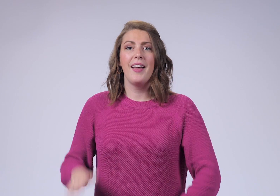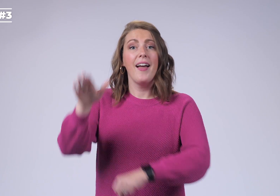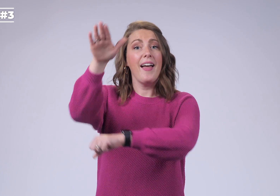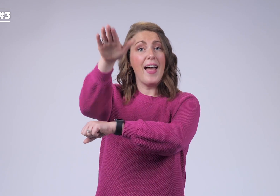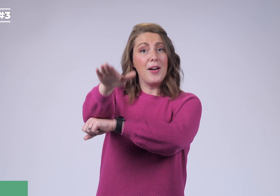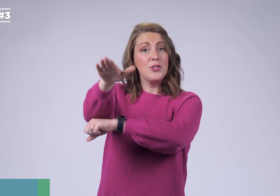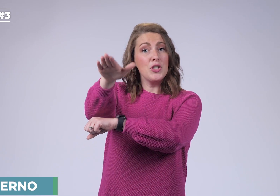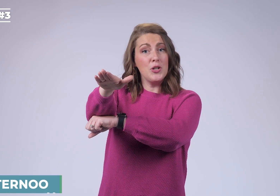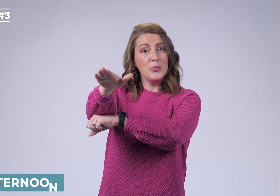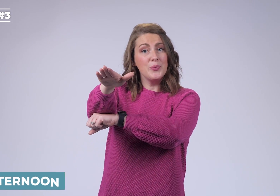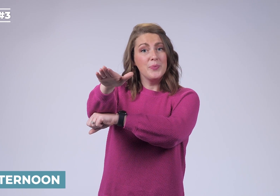'Afternoon, afternoon,'